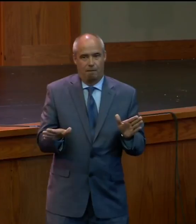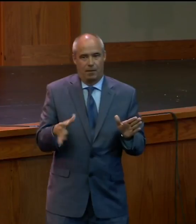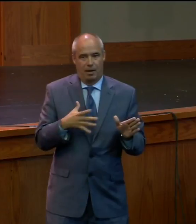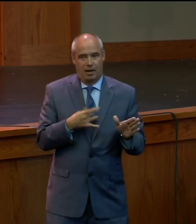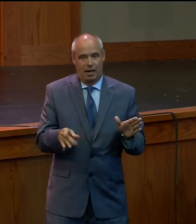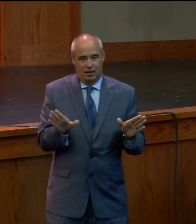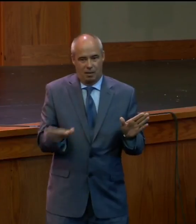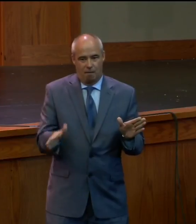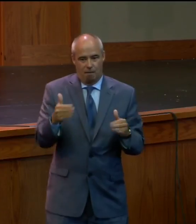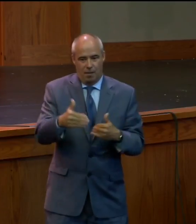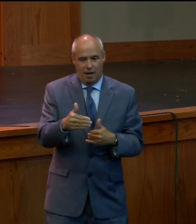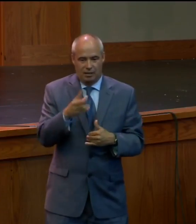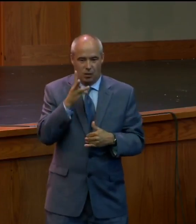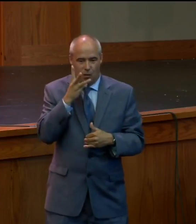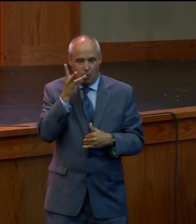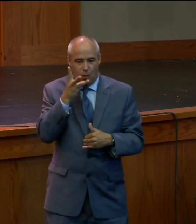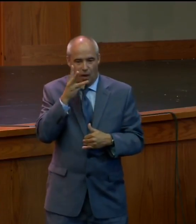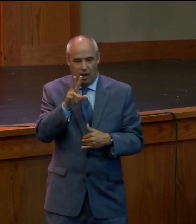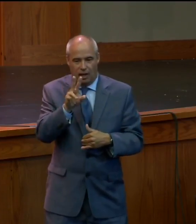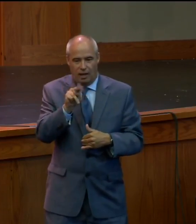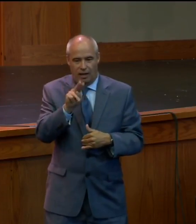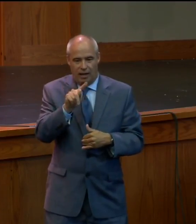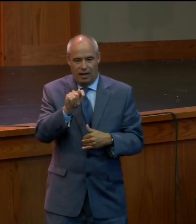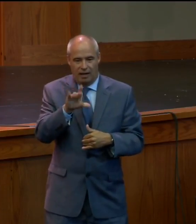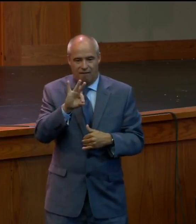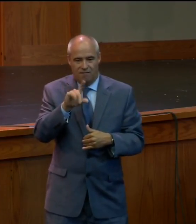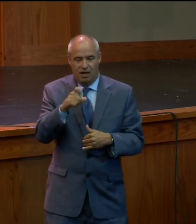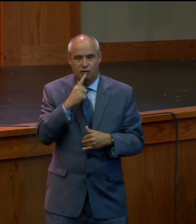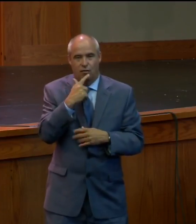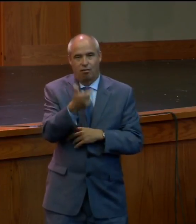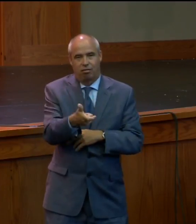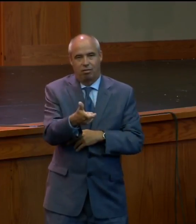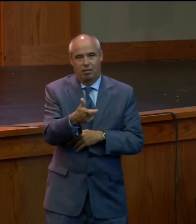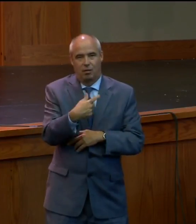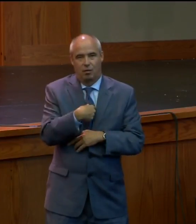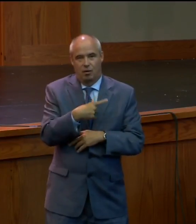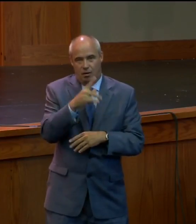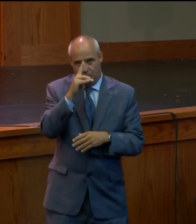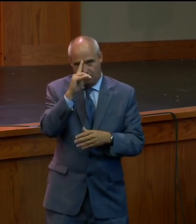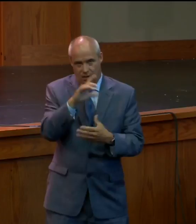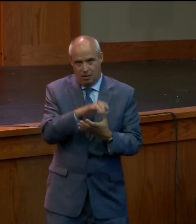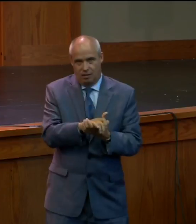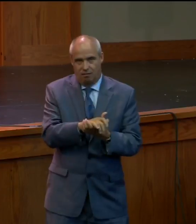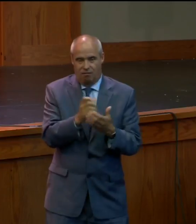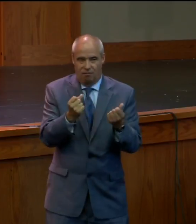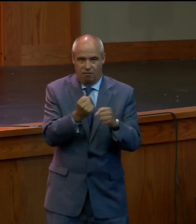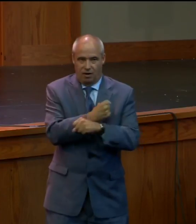WE DEEPLY PASSIONATE ABOUT OUR COMMUNITY AND OUR NATION AND WE BELIEVE IN FIGHTING FOR WHAT WE KNOW TO BE RIGHT.